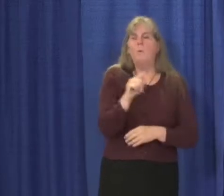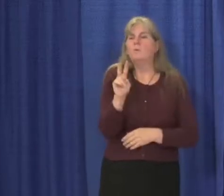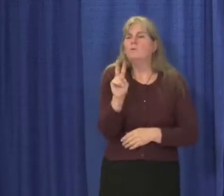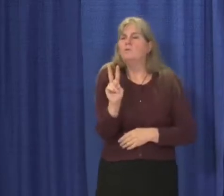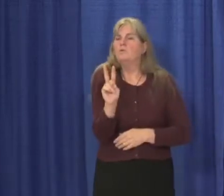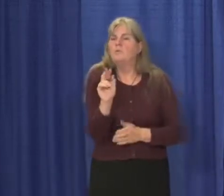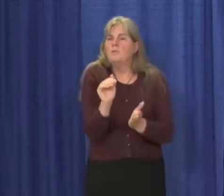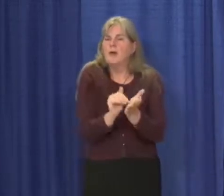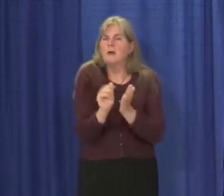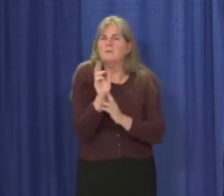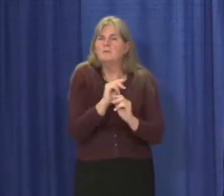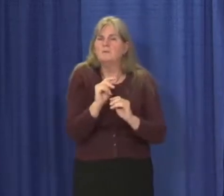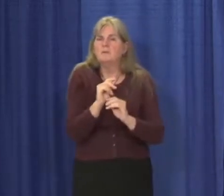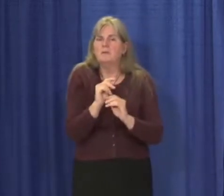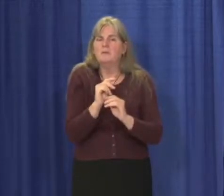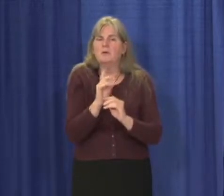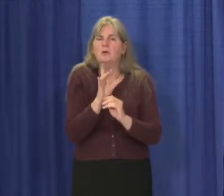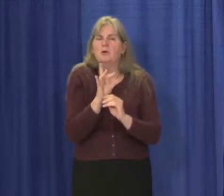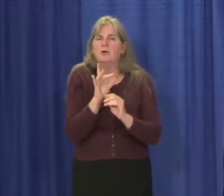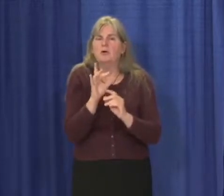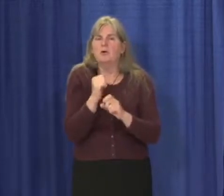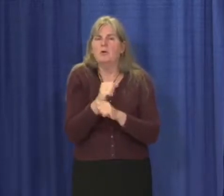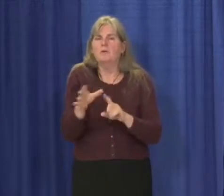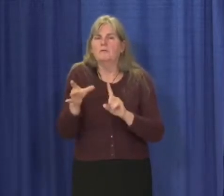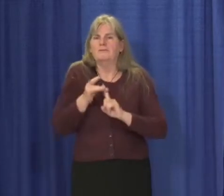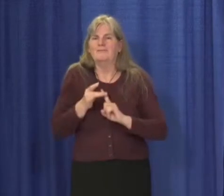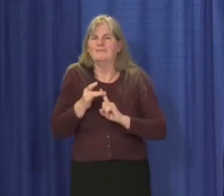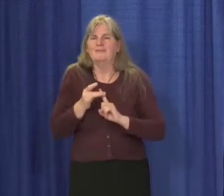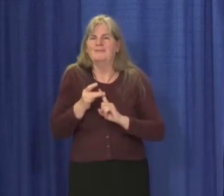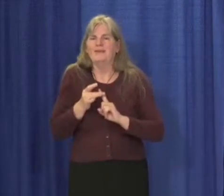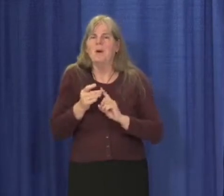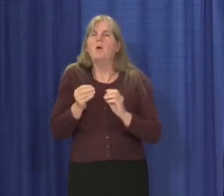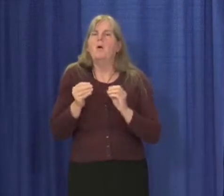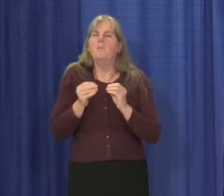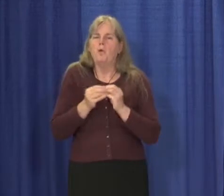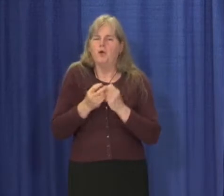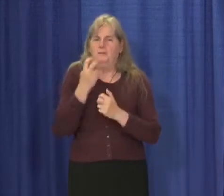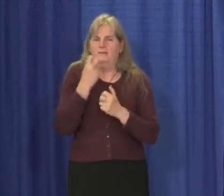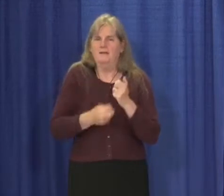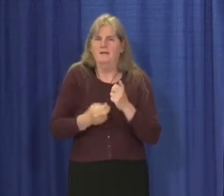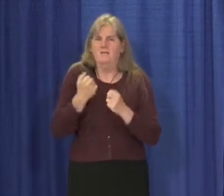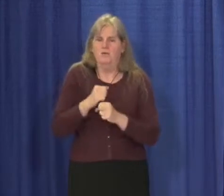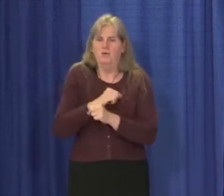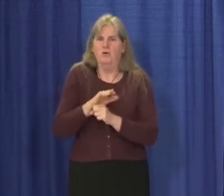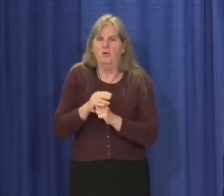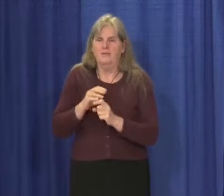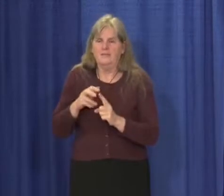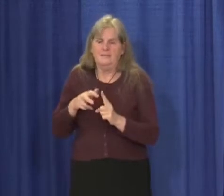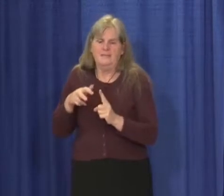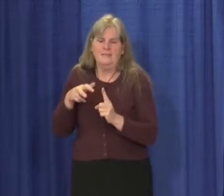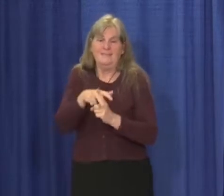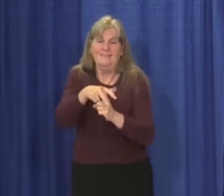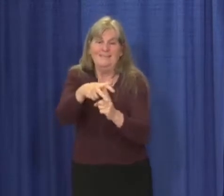susceptible. You can get the idea how much harder it would be for the virus to overwhelm us again if the